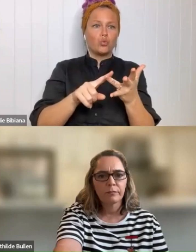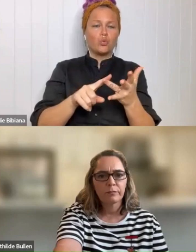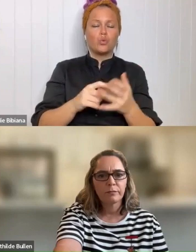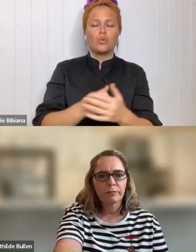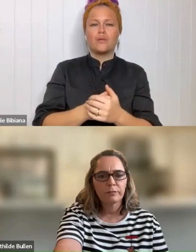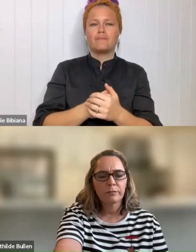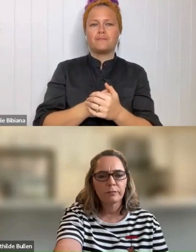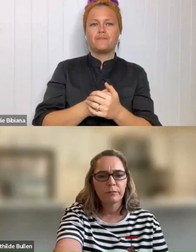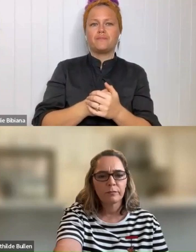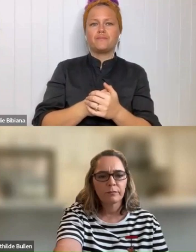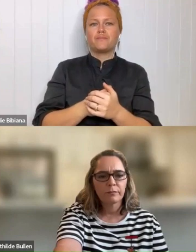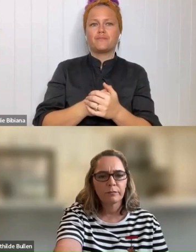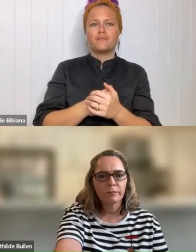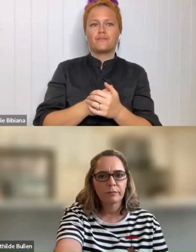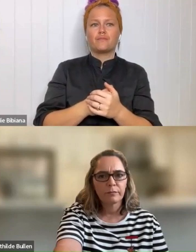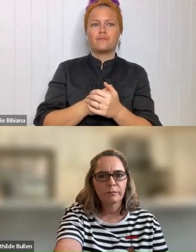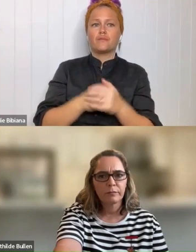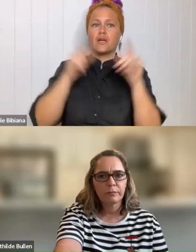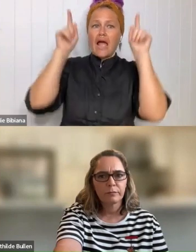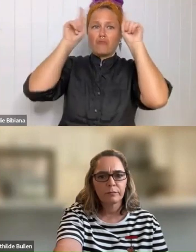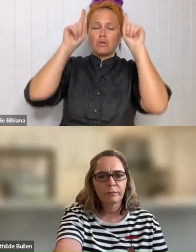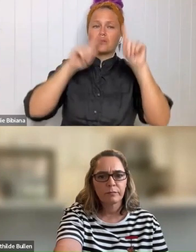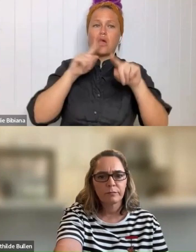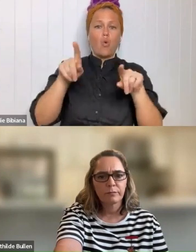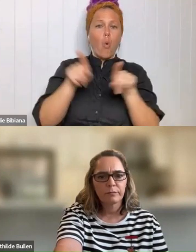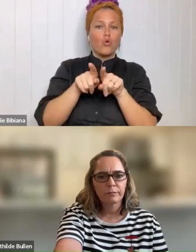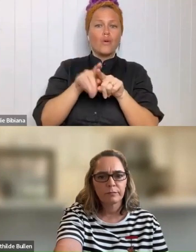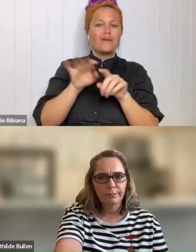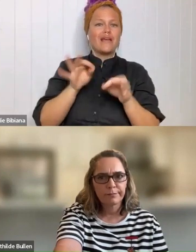i It also doesn't allow that change to happen in the way that